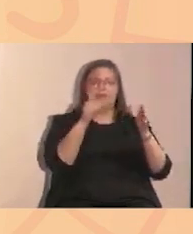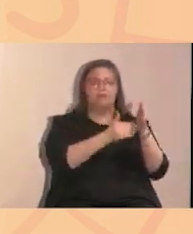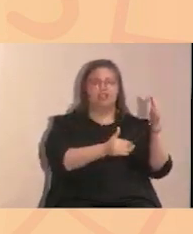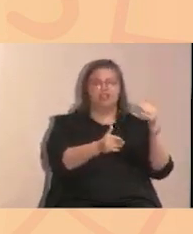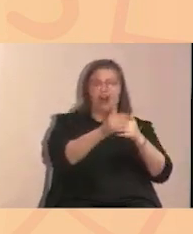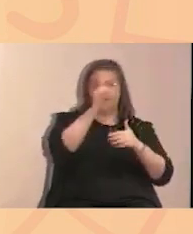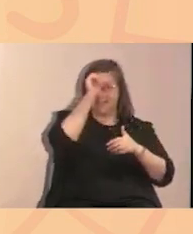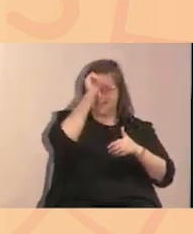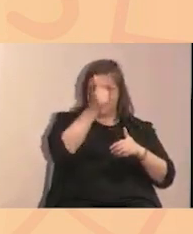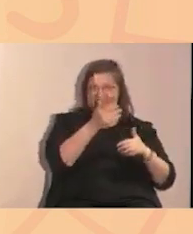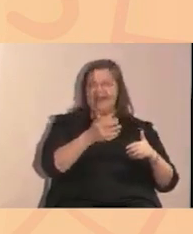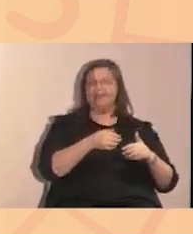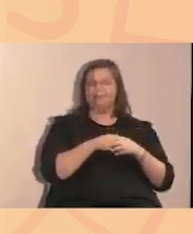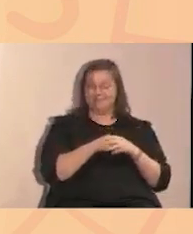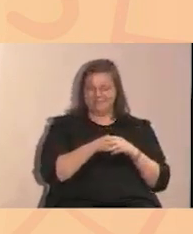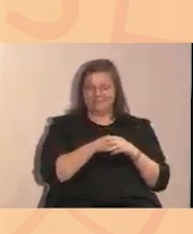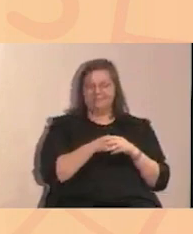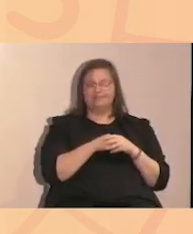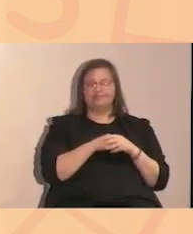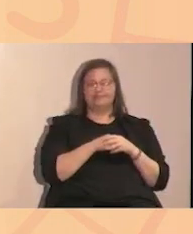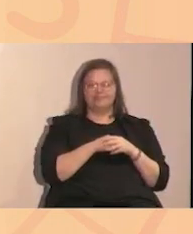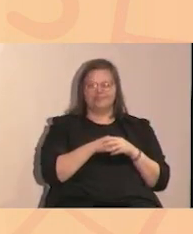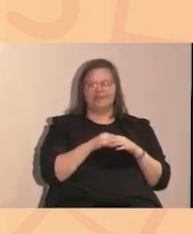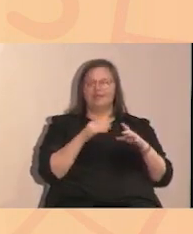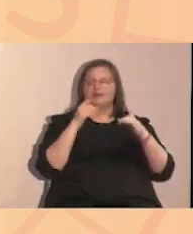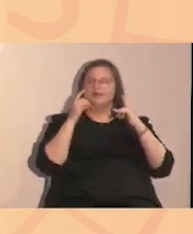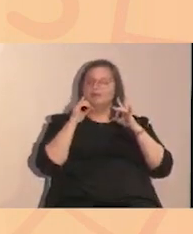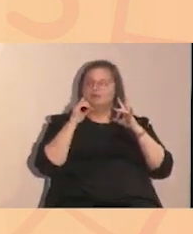And you know and in doing so showcase and give platforms to new emerging